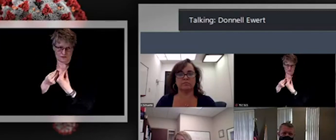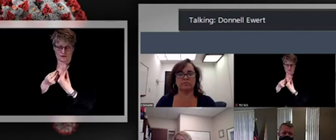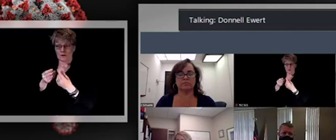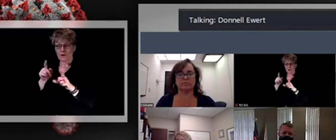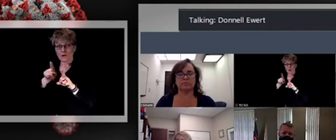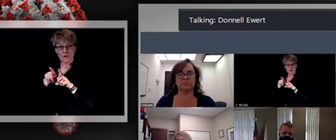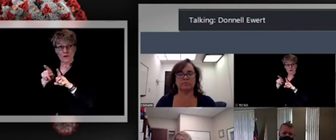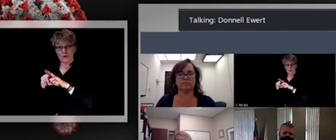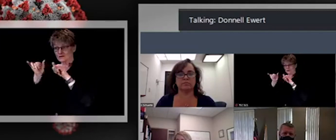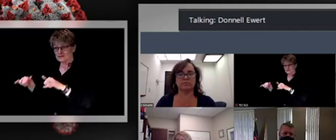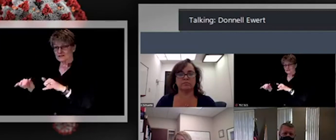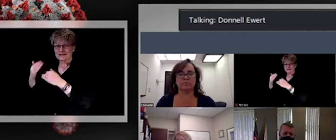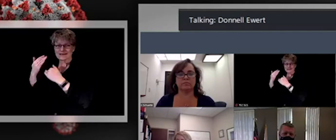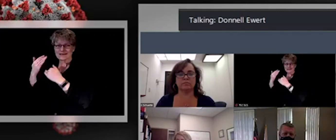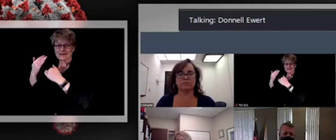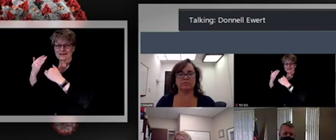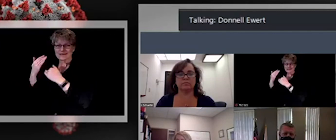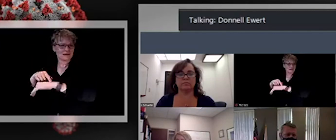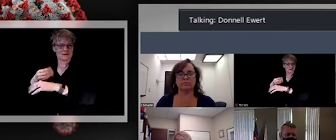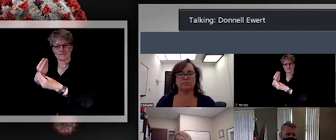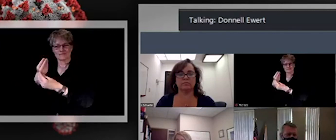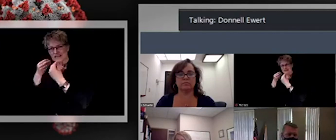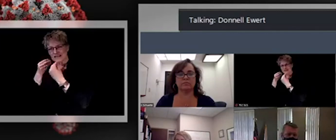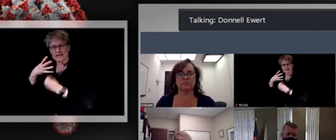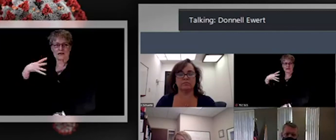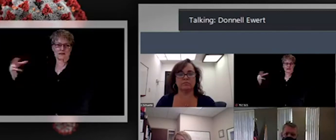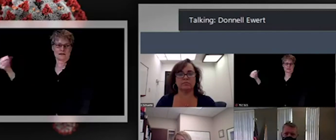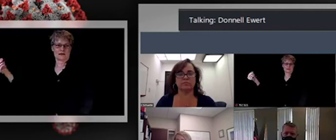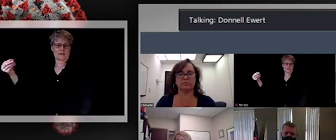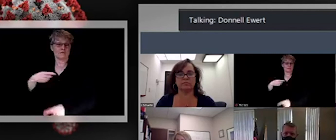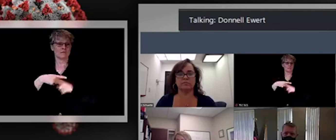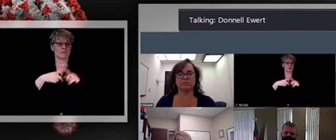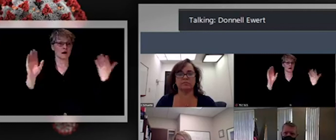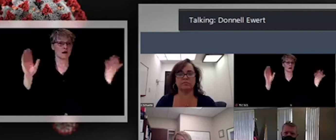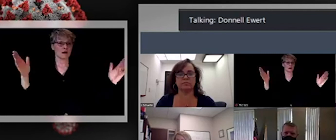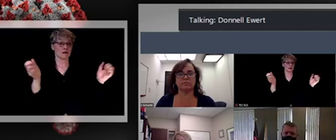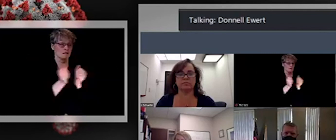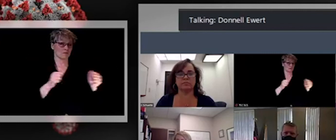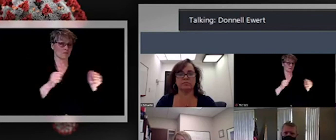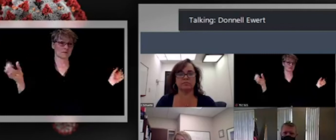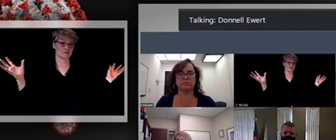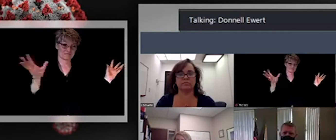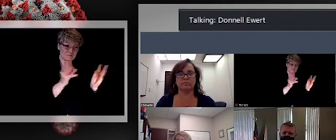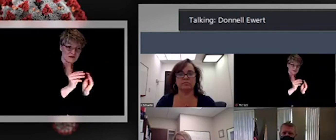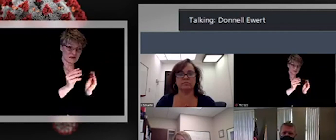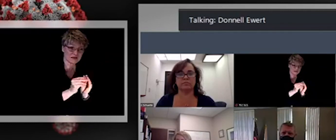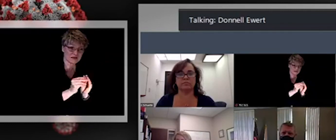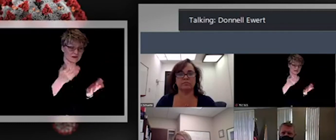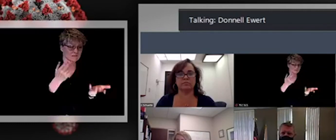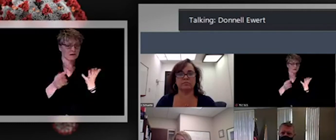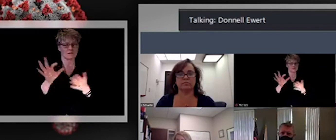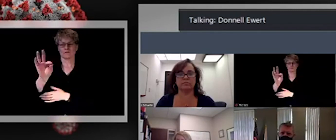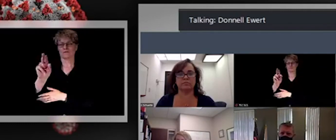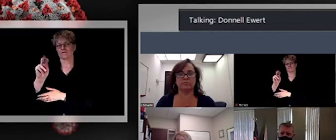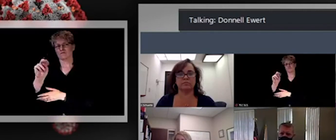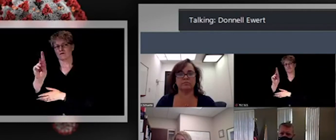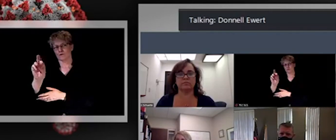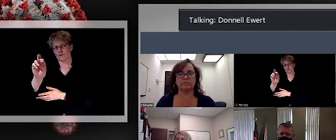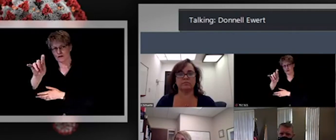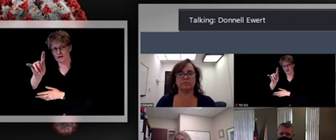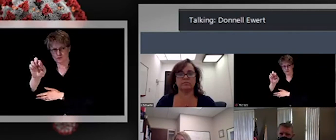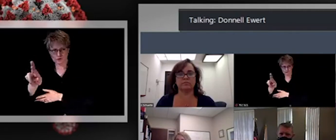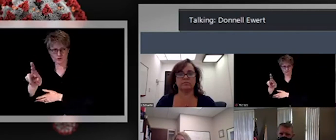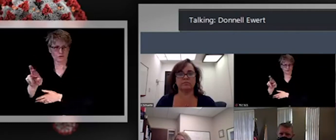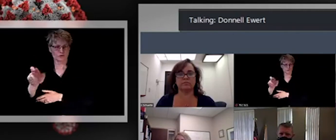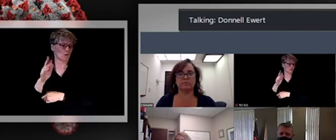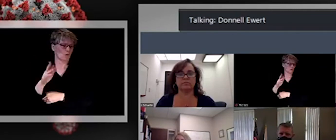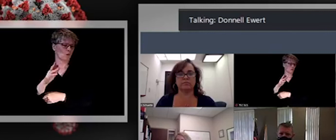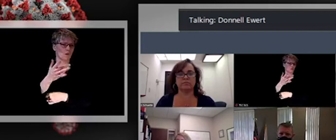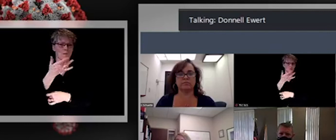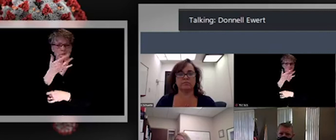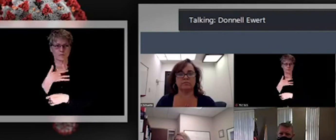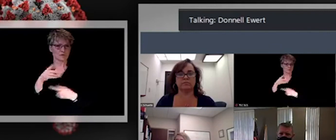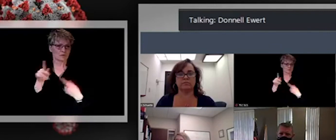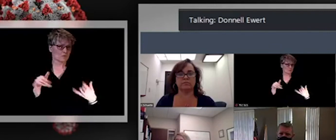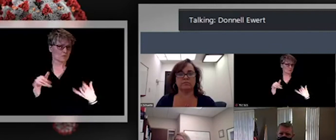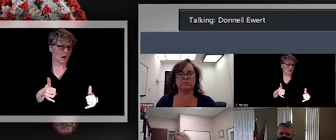If you have a gathering, like a fundraiser or a party, birthday party or a wedding party,